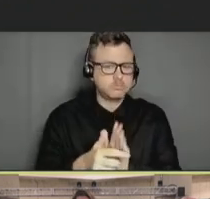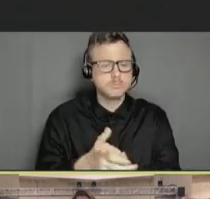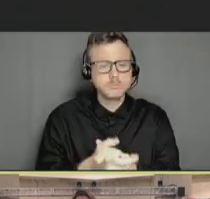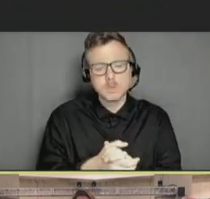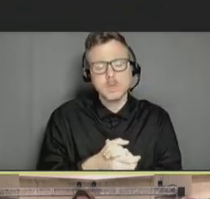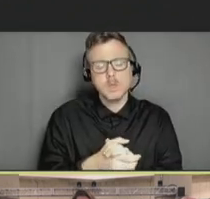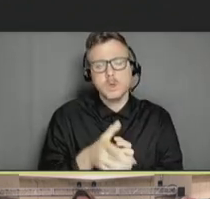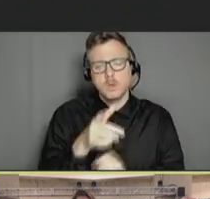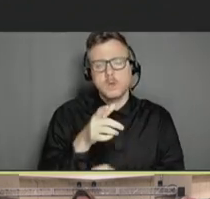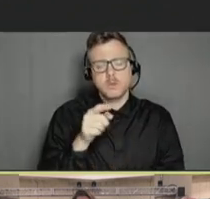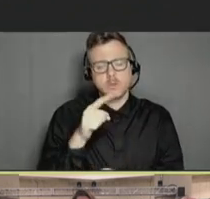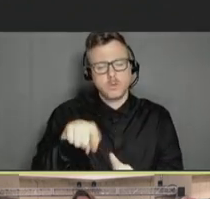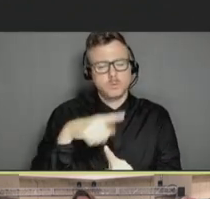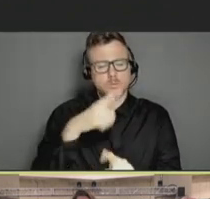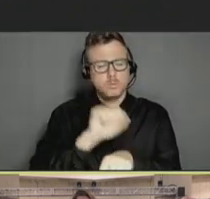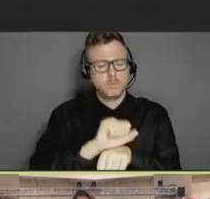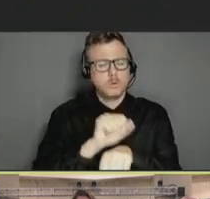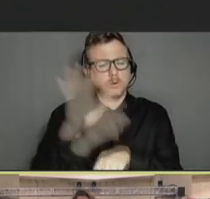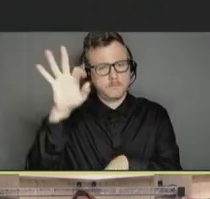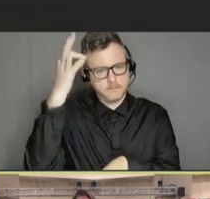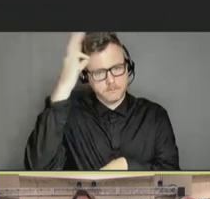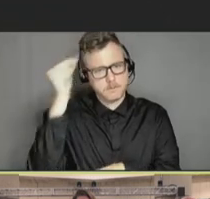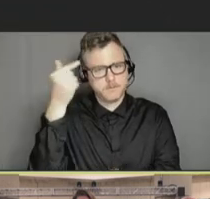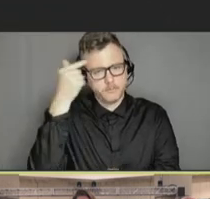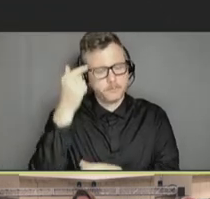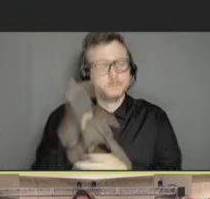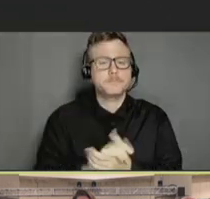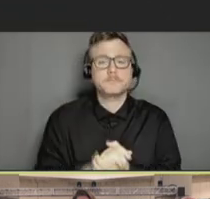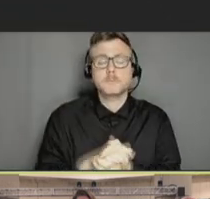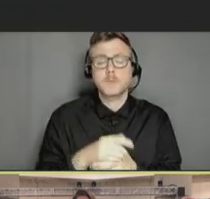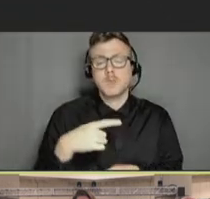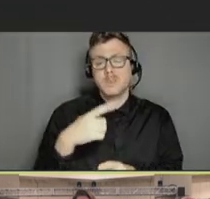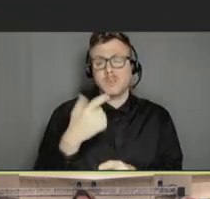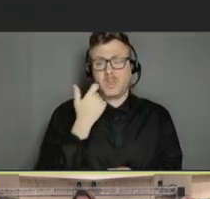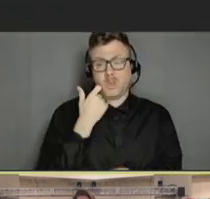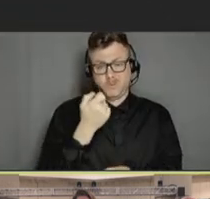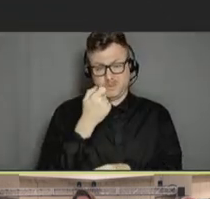the federal government. These members previously provided information about their personal,